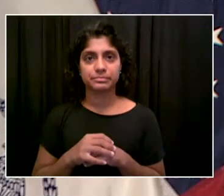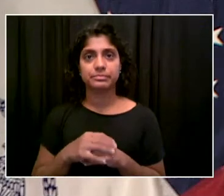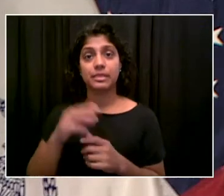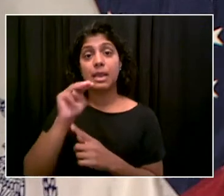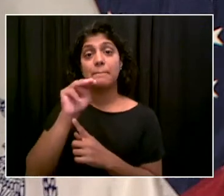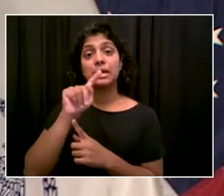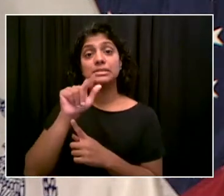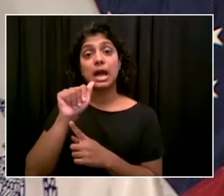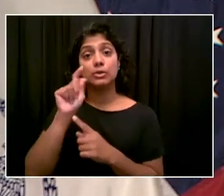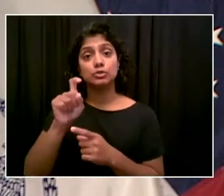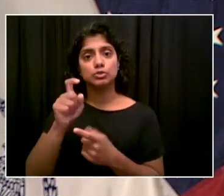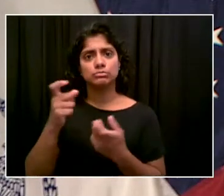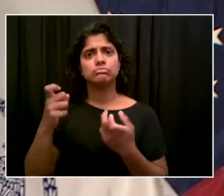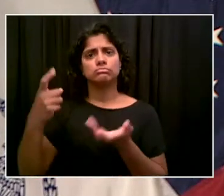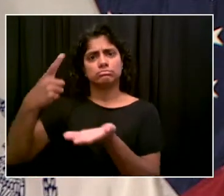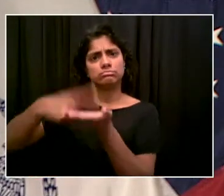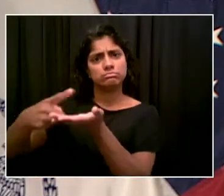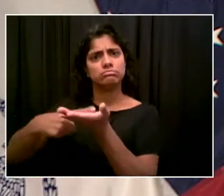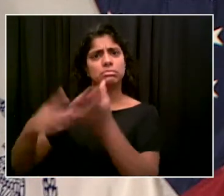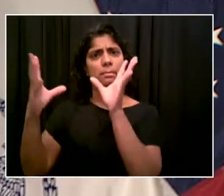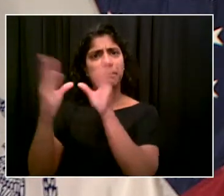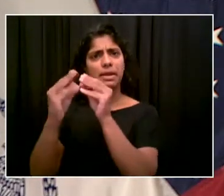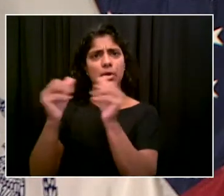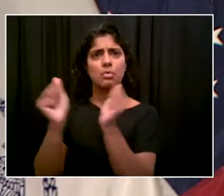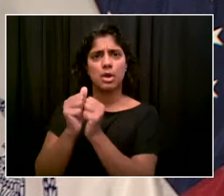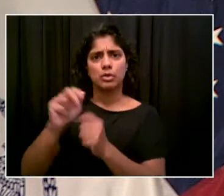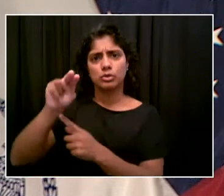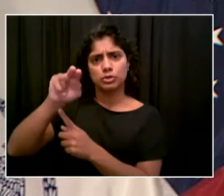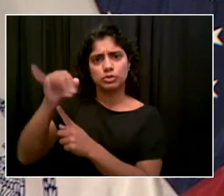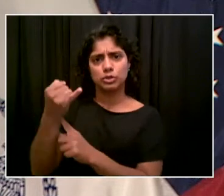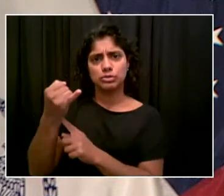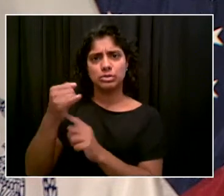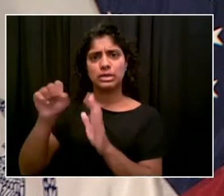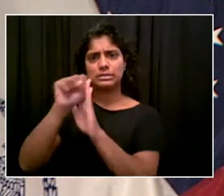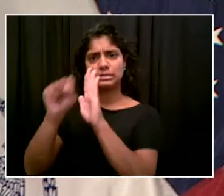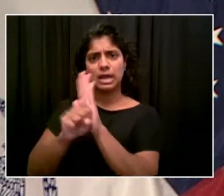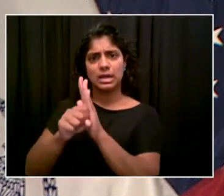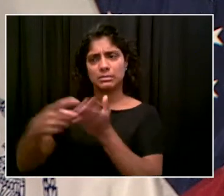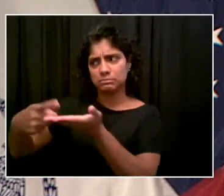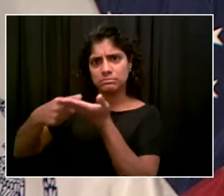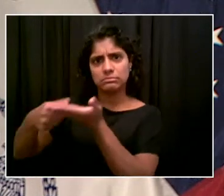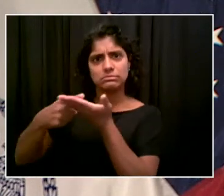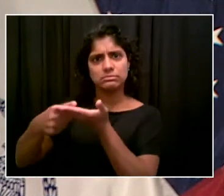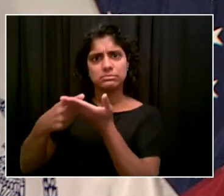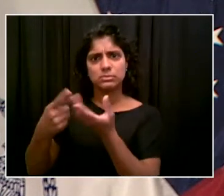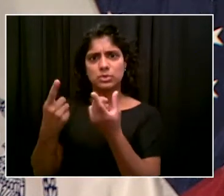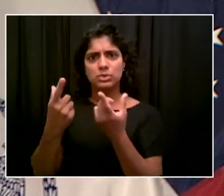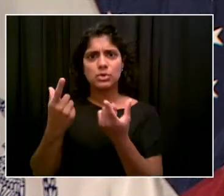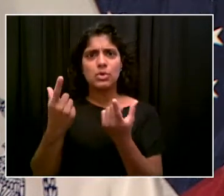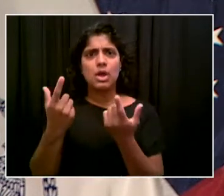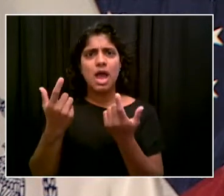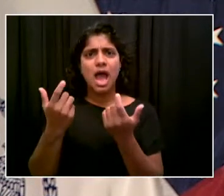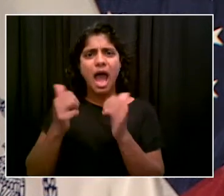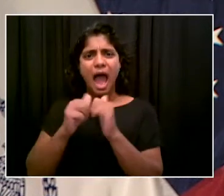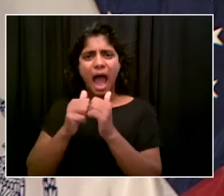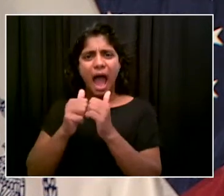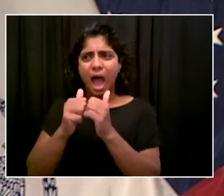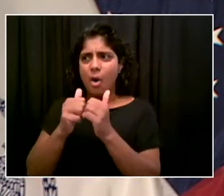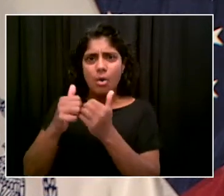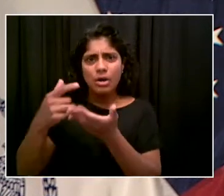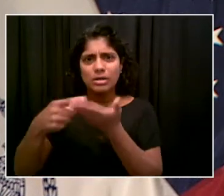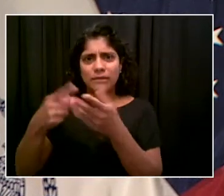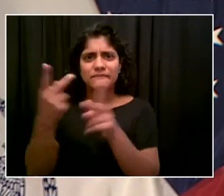DAILY NEWS, MTA